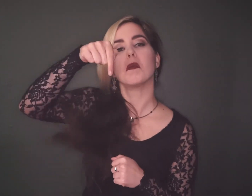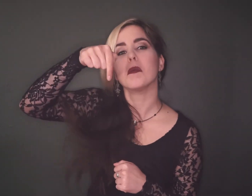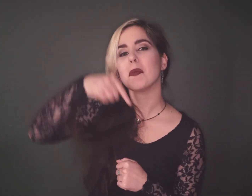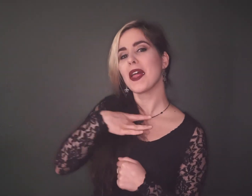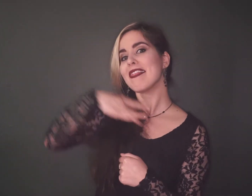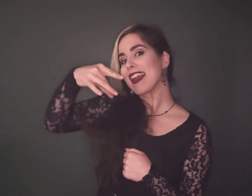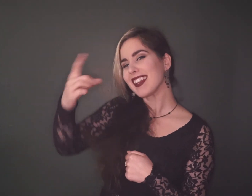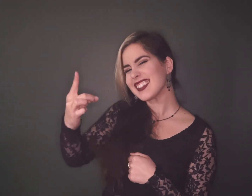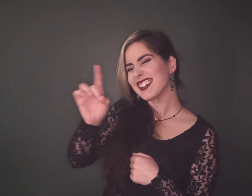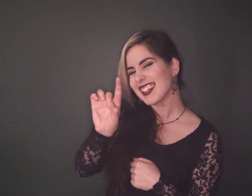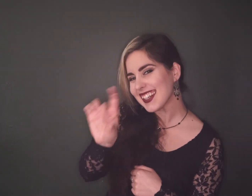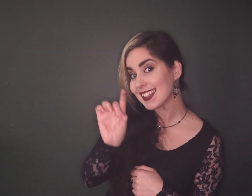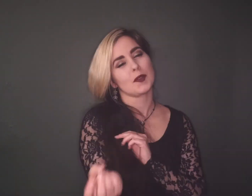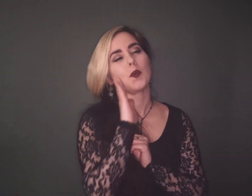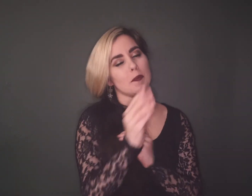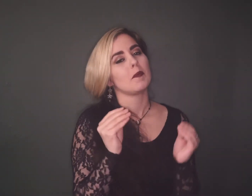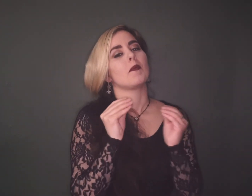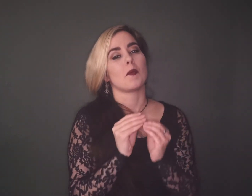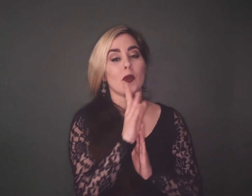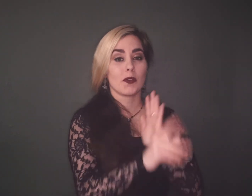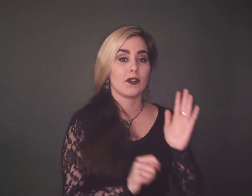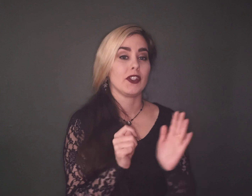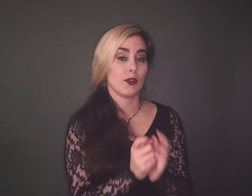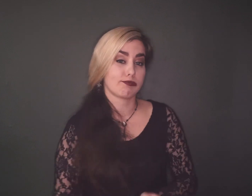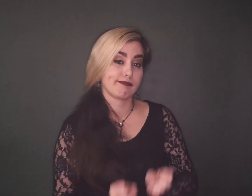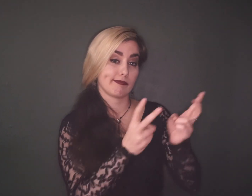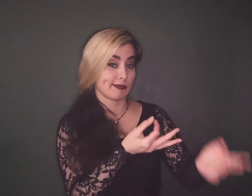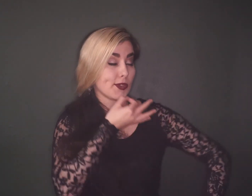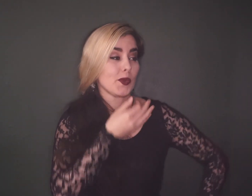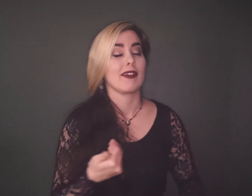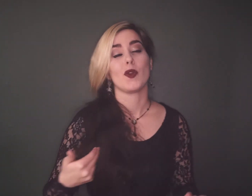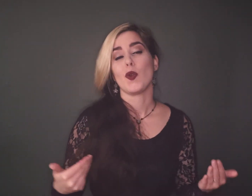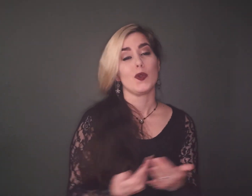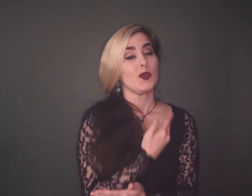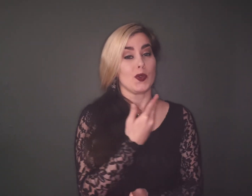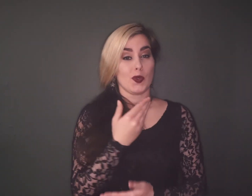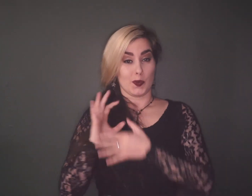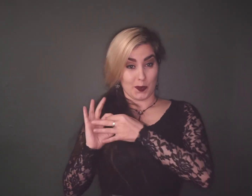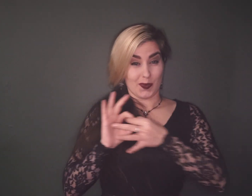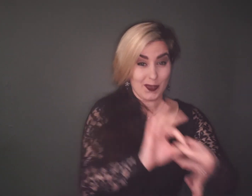And, uh, maybe hit that like button down there? There will be lots more videos coming soon! And I've got a new series starting in January.